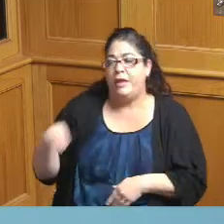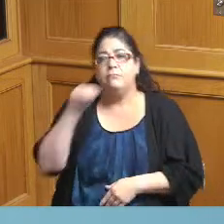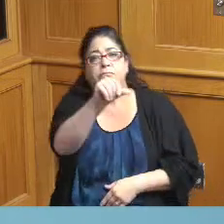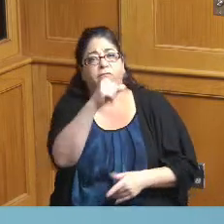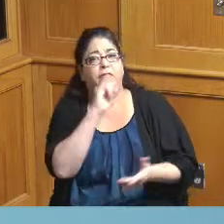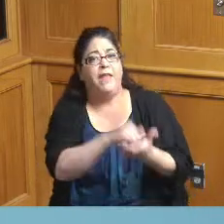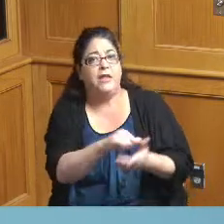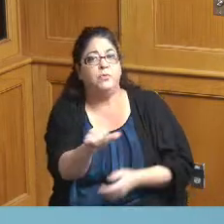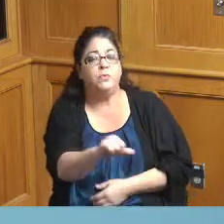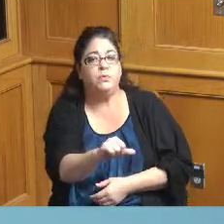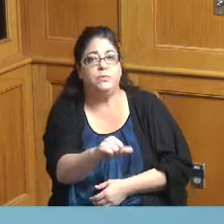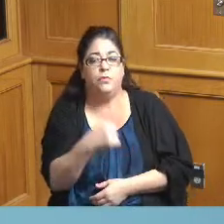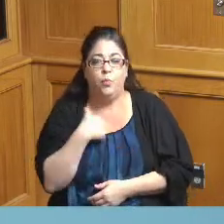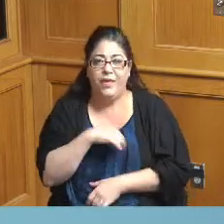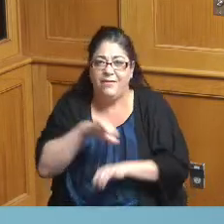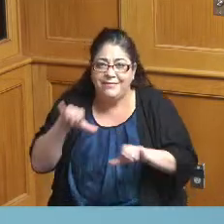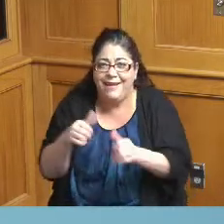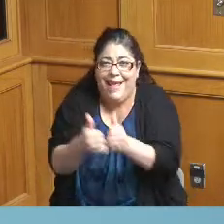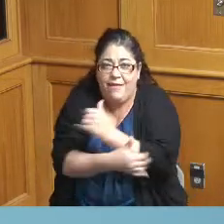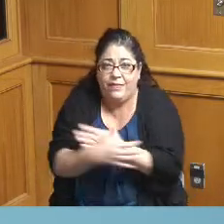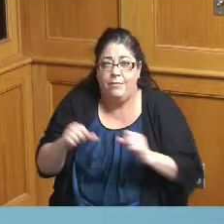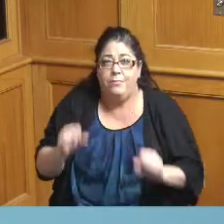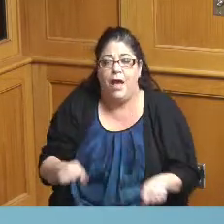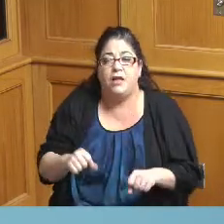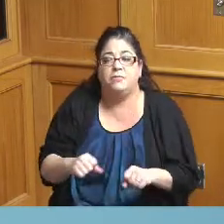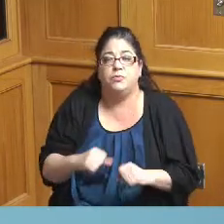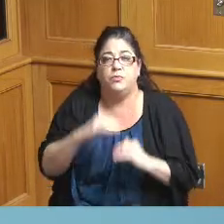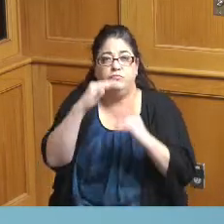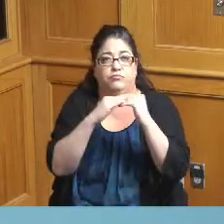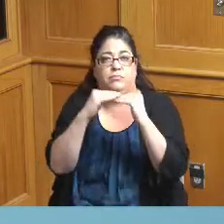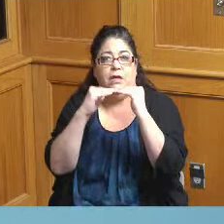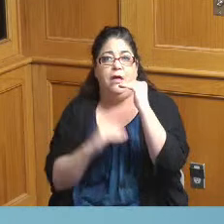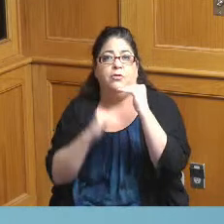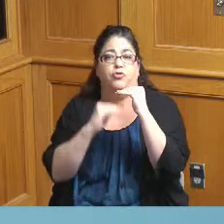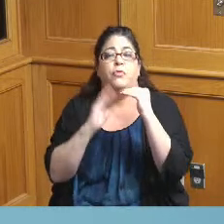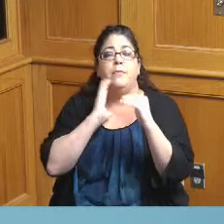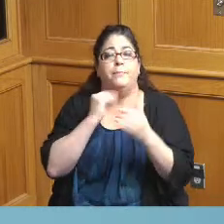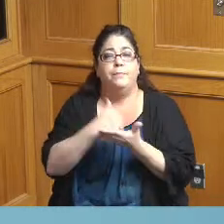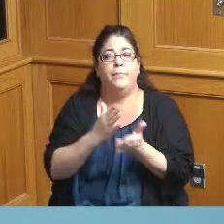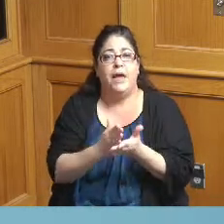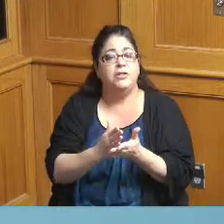as I said we've done everything we can do to help and stay within budget and we continue to do that and we will do that into the future